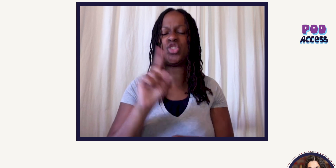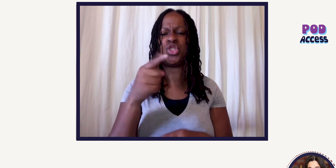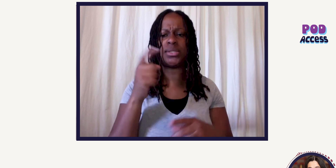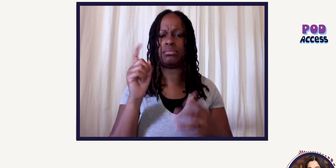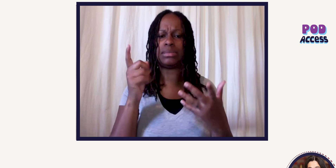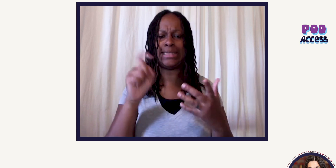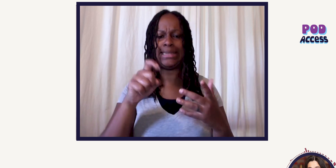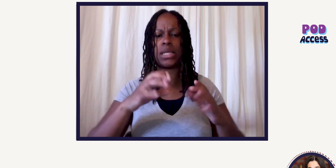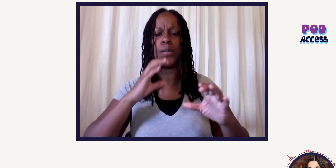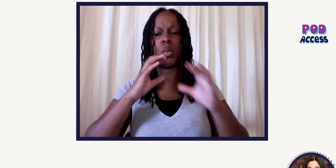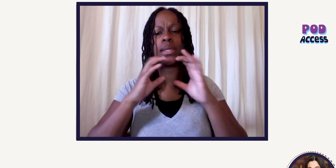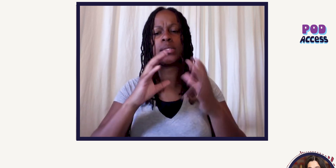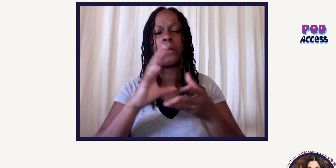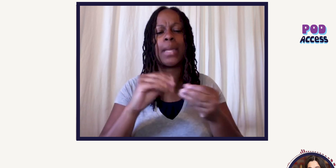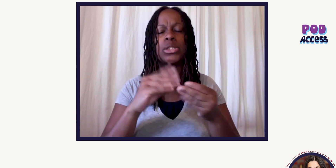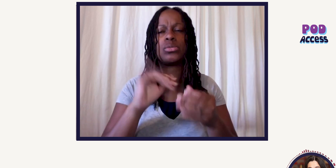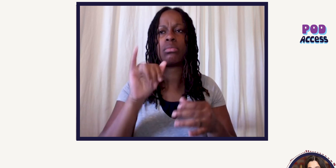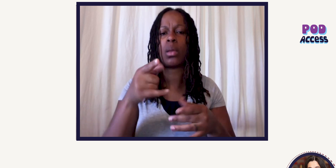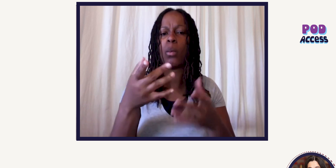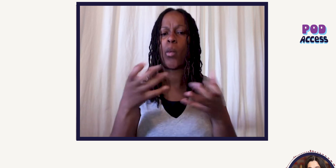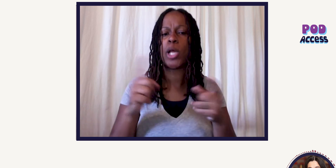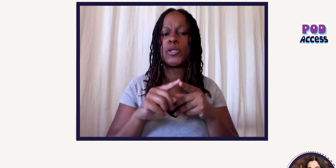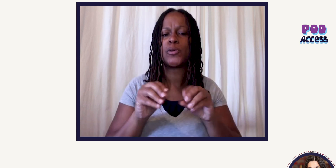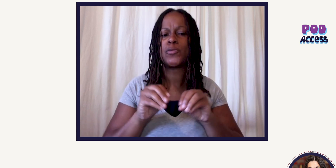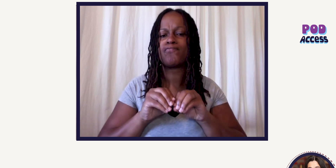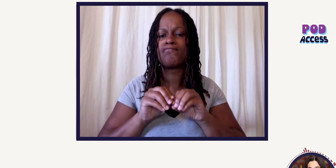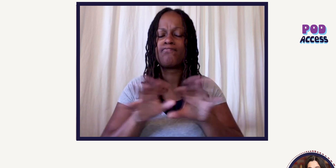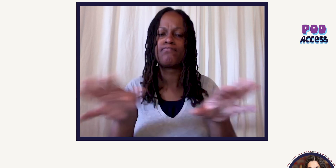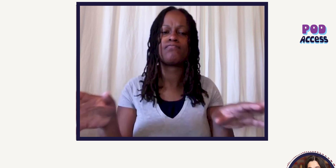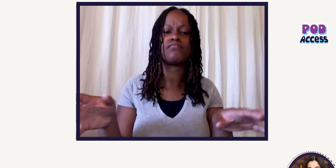It just needs to communicate a message that you want to send to people.